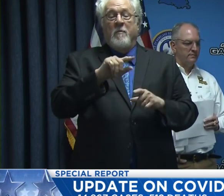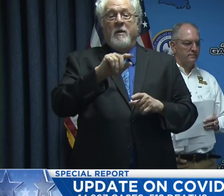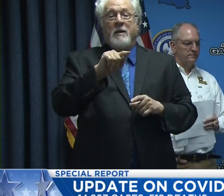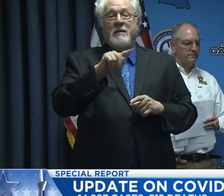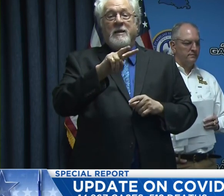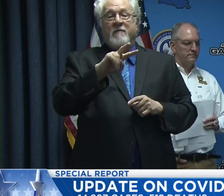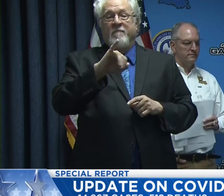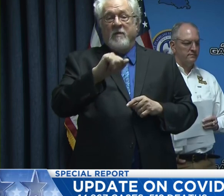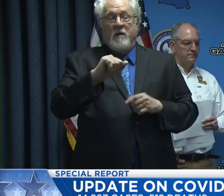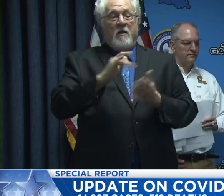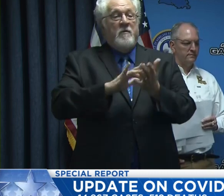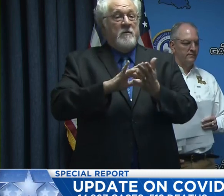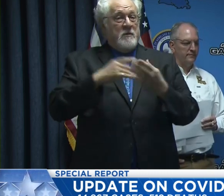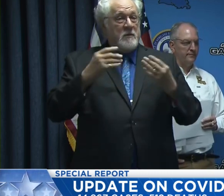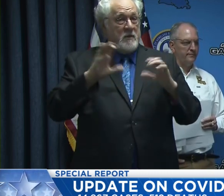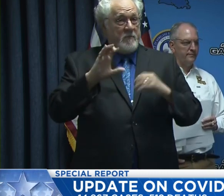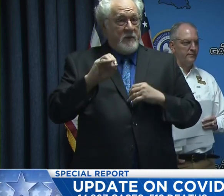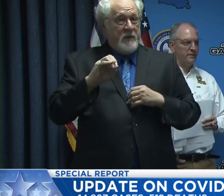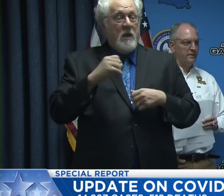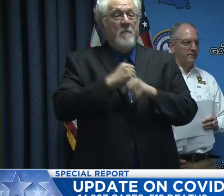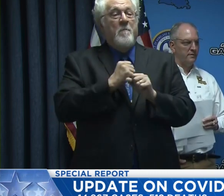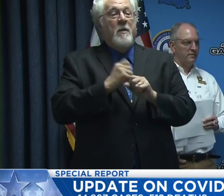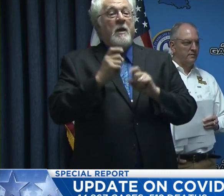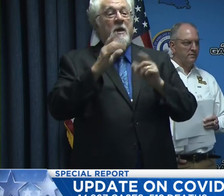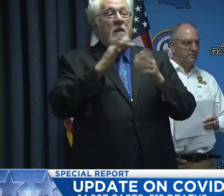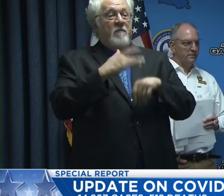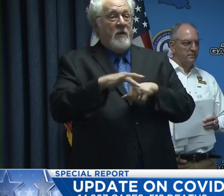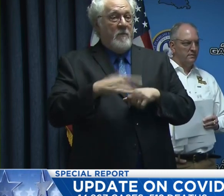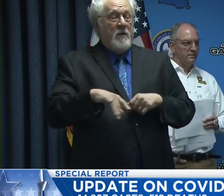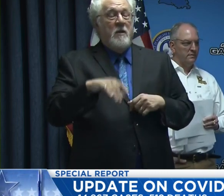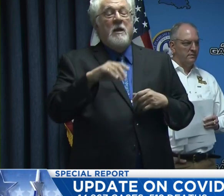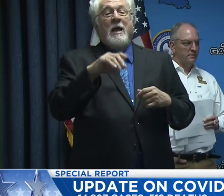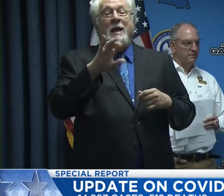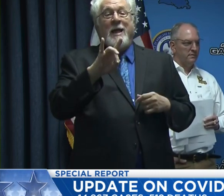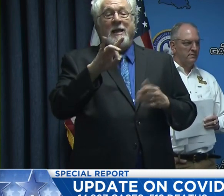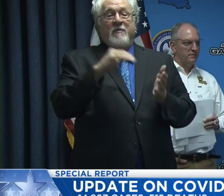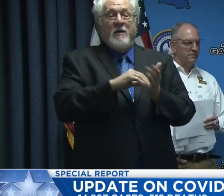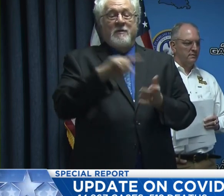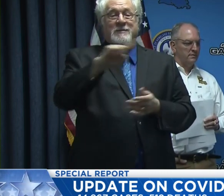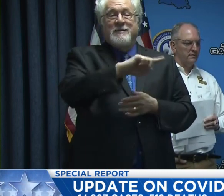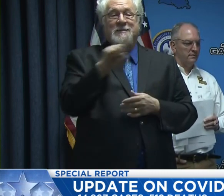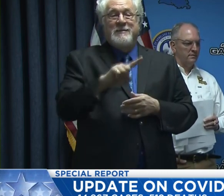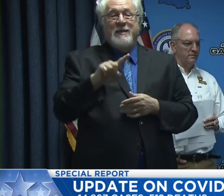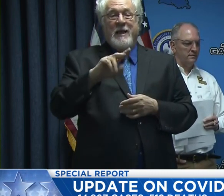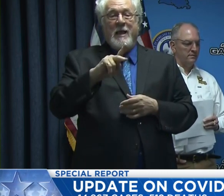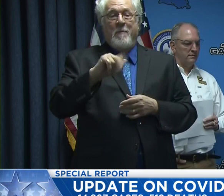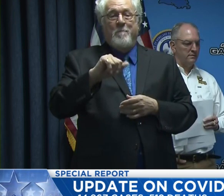ABOUT TO ANNOUNCE. WE HAVE SECURESSED ADDITIONAL MEDICATION FROM THE